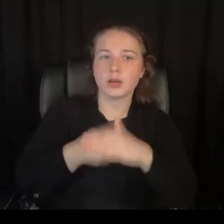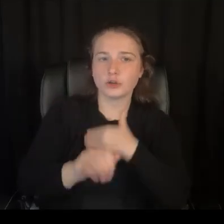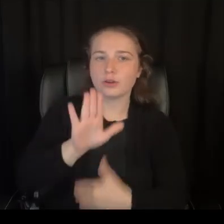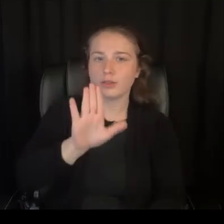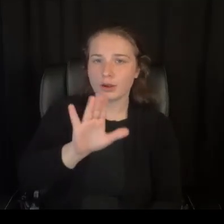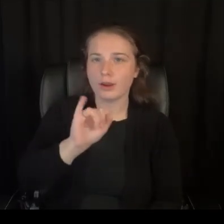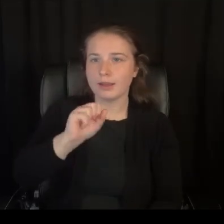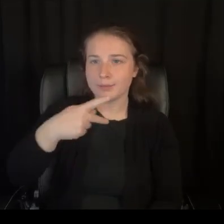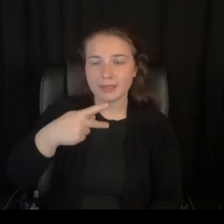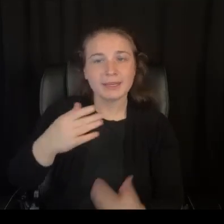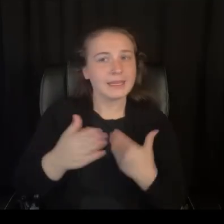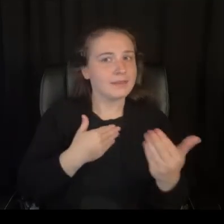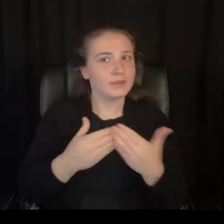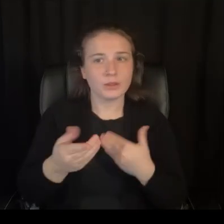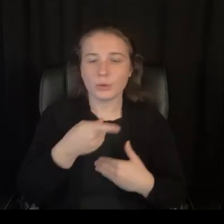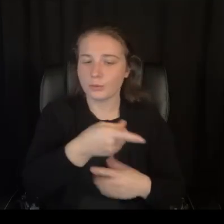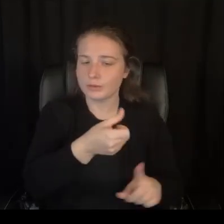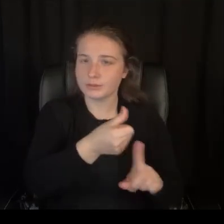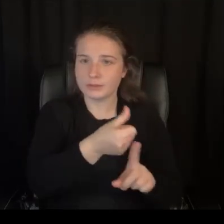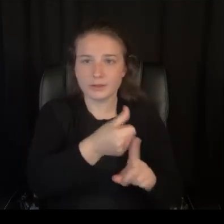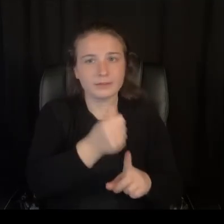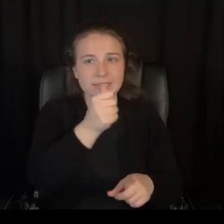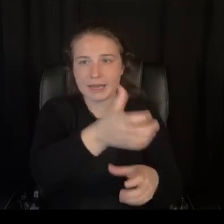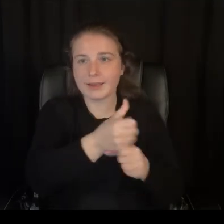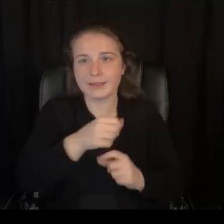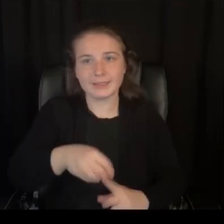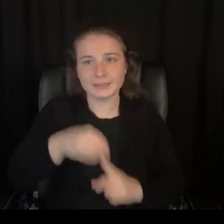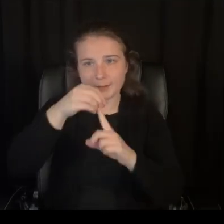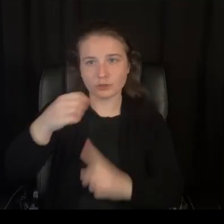Even if the student does not receive special transportation,